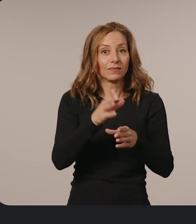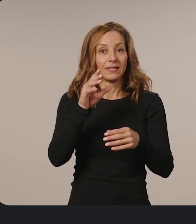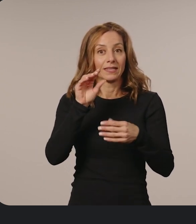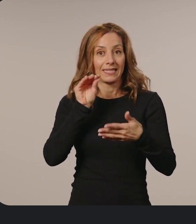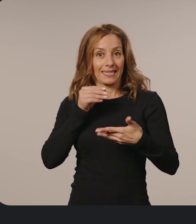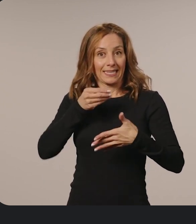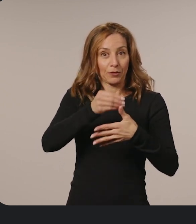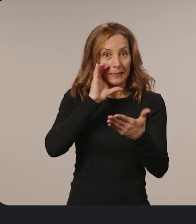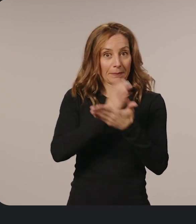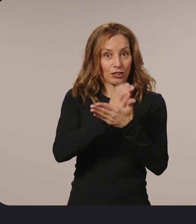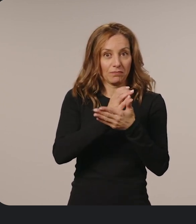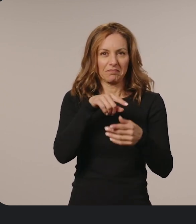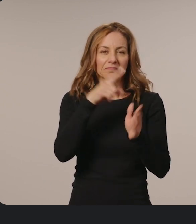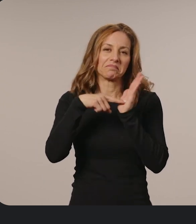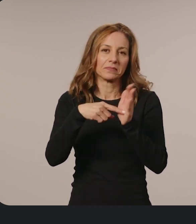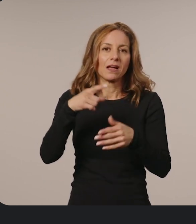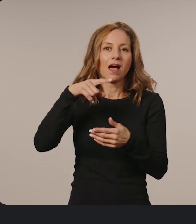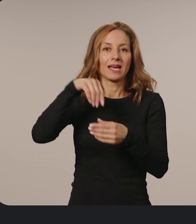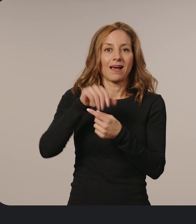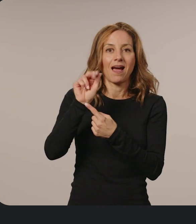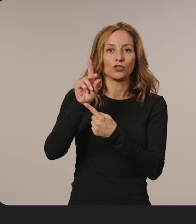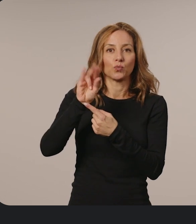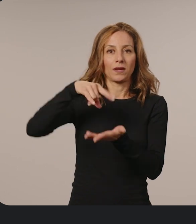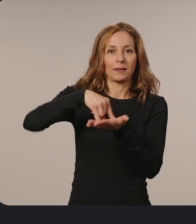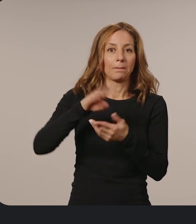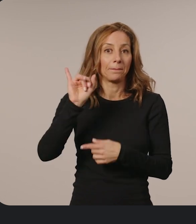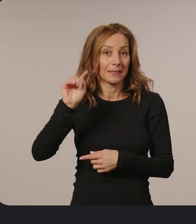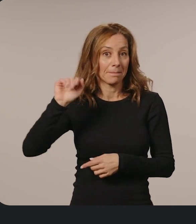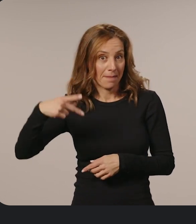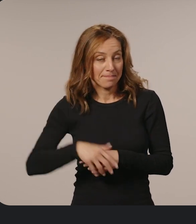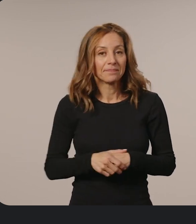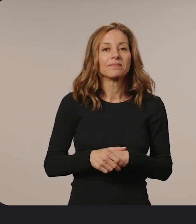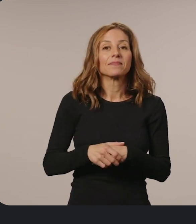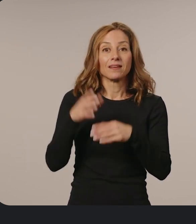Then you prepare the input image in this particular example from an Android bitmap.